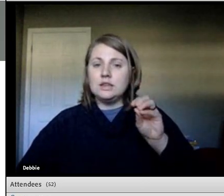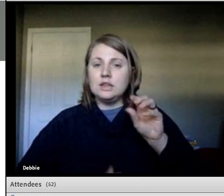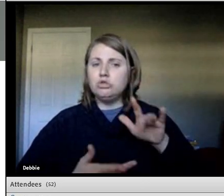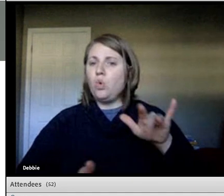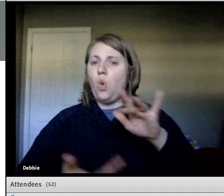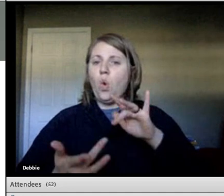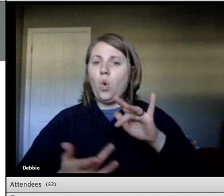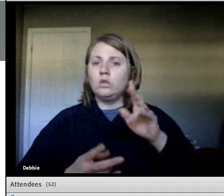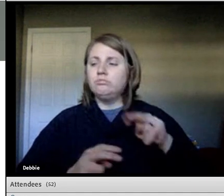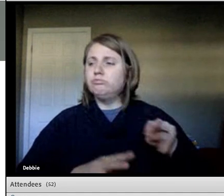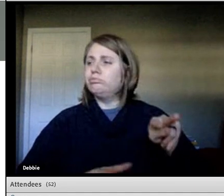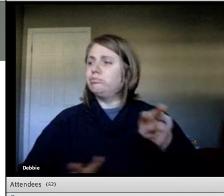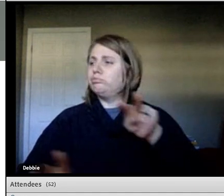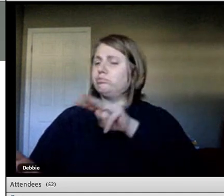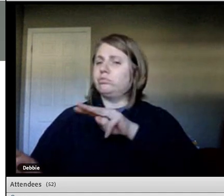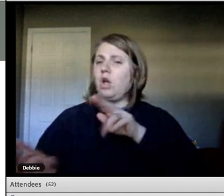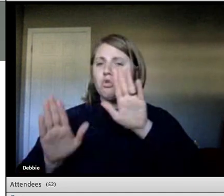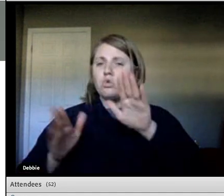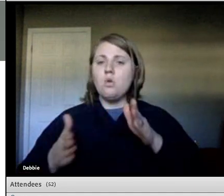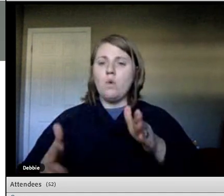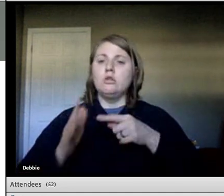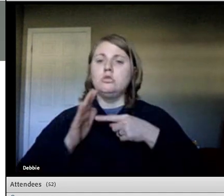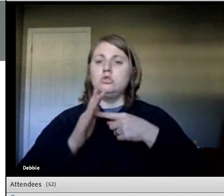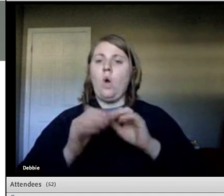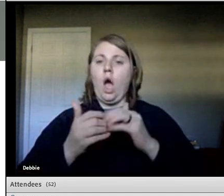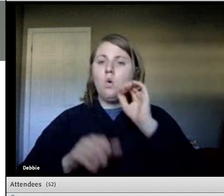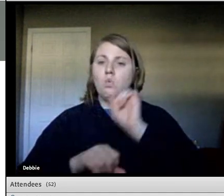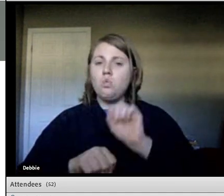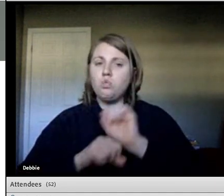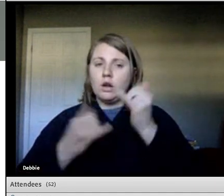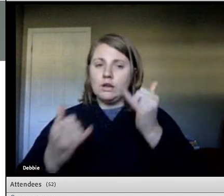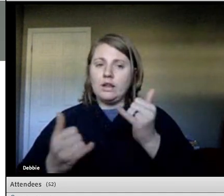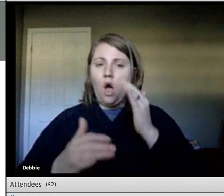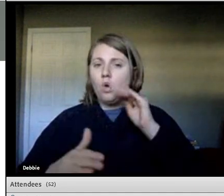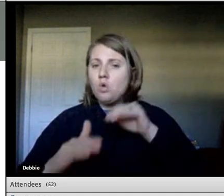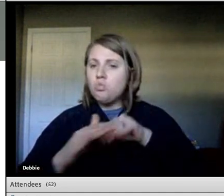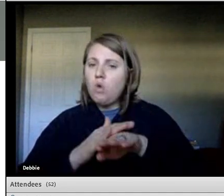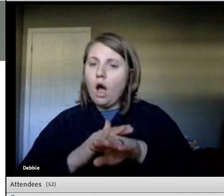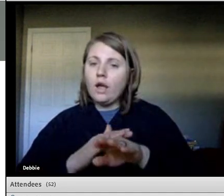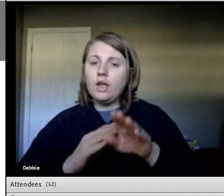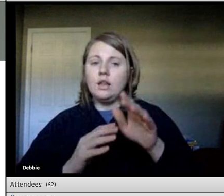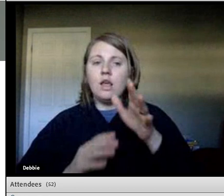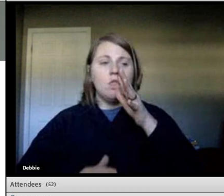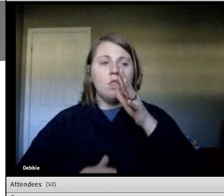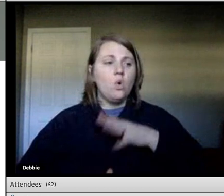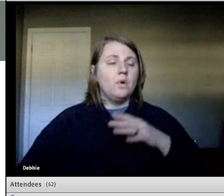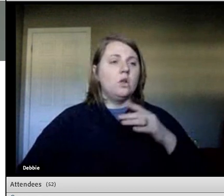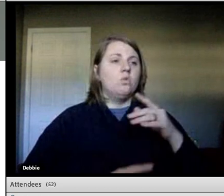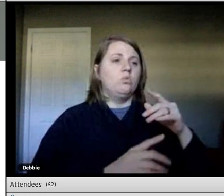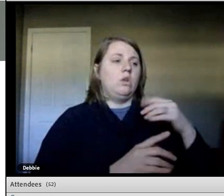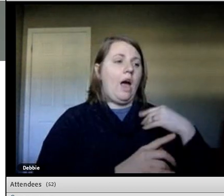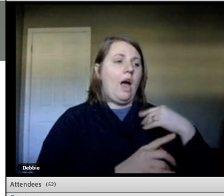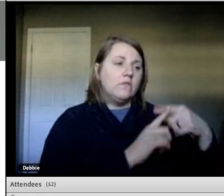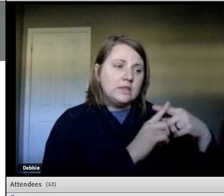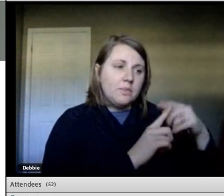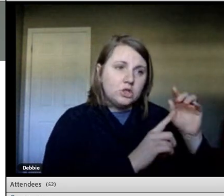Here is where the lady is going to take your temperature, or here is where the hand sanitizer is. You'll notice that this is different, but this is the same,